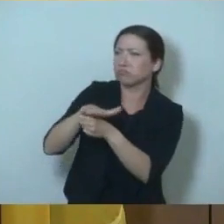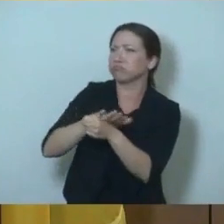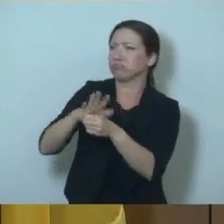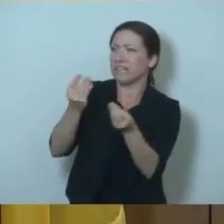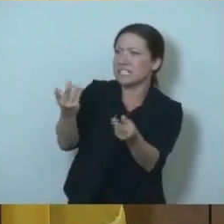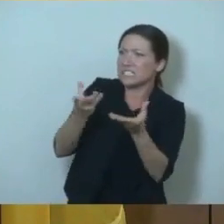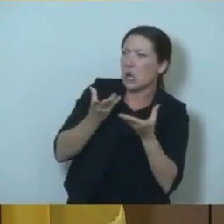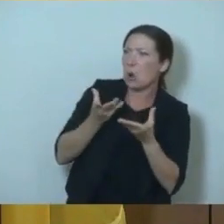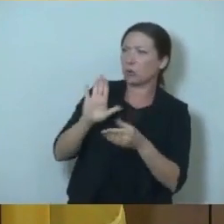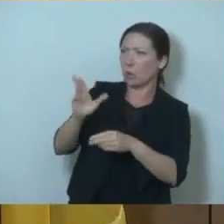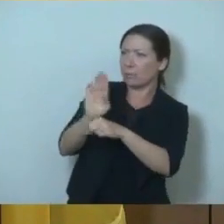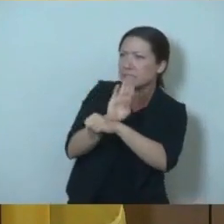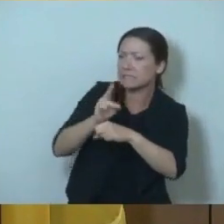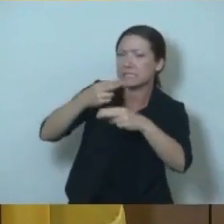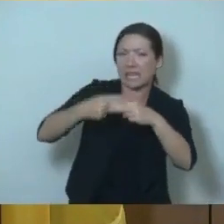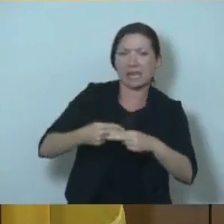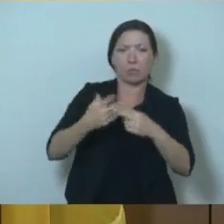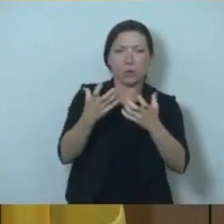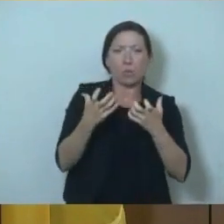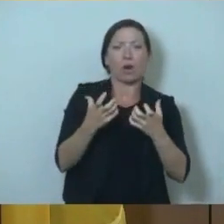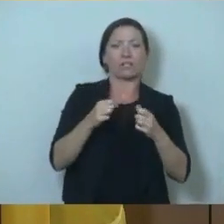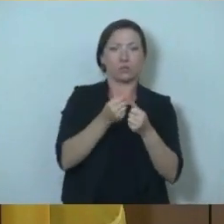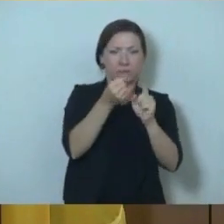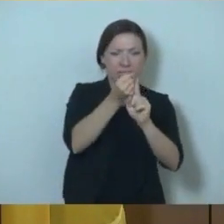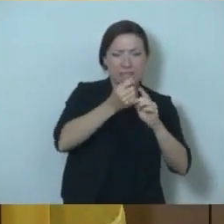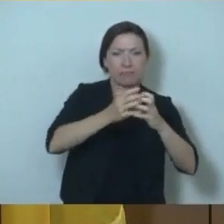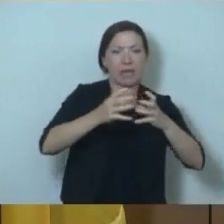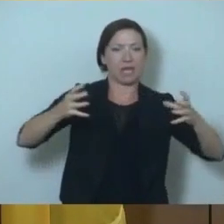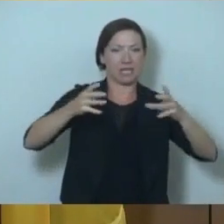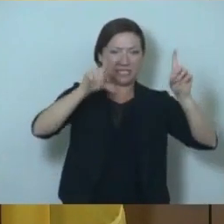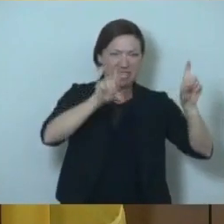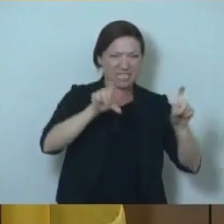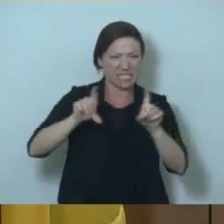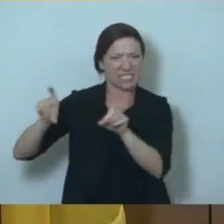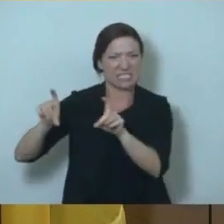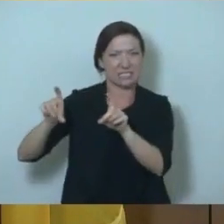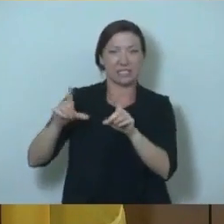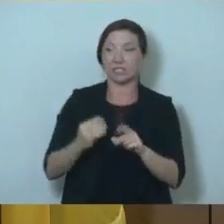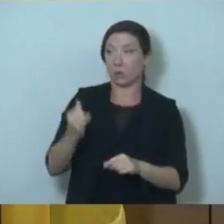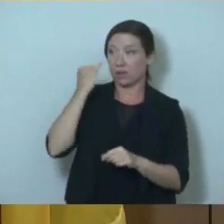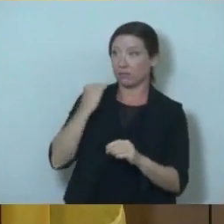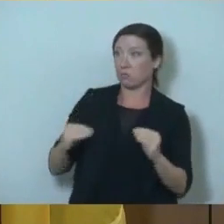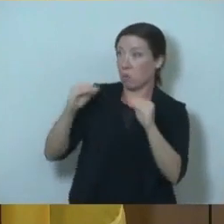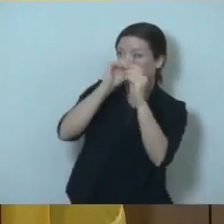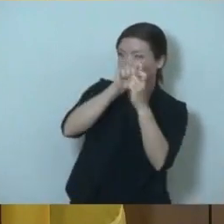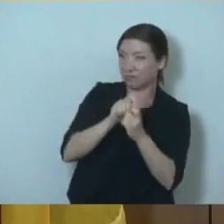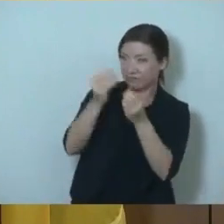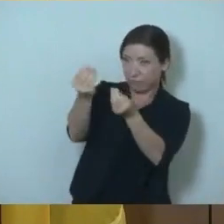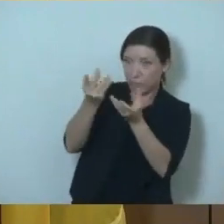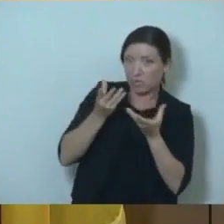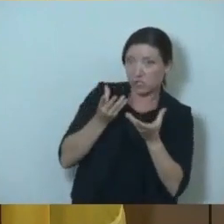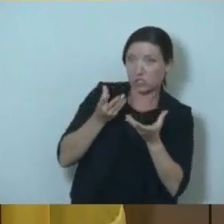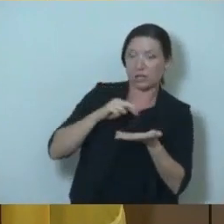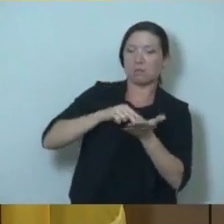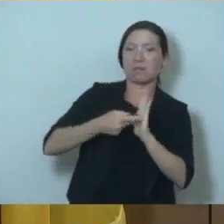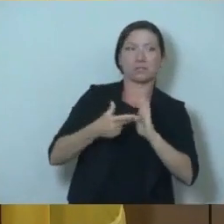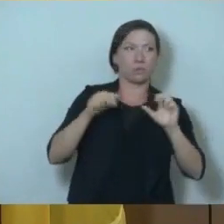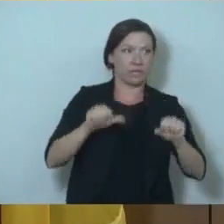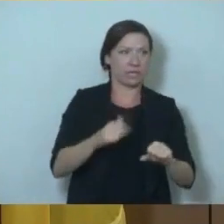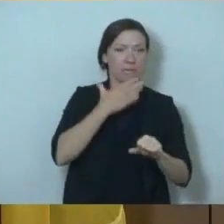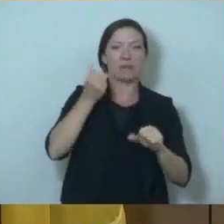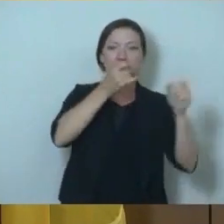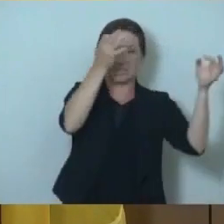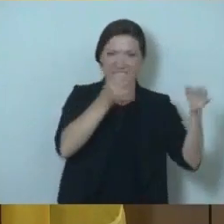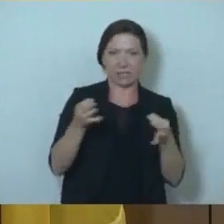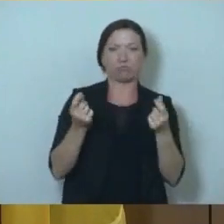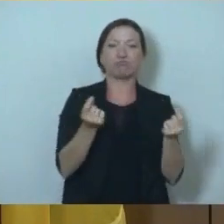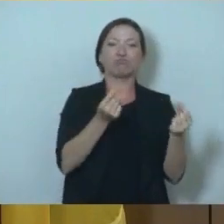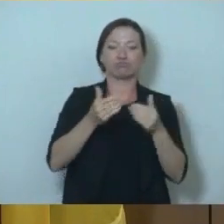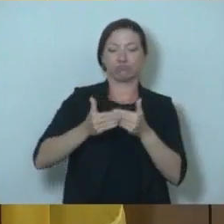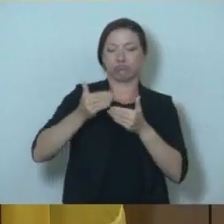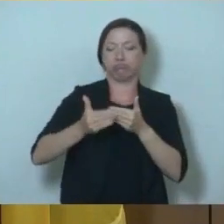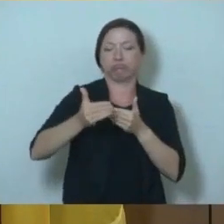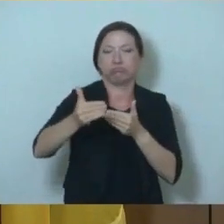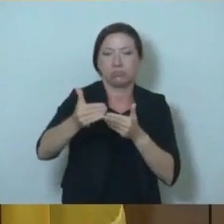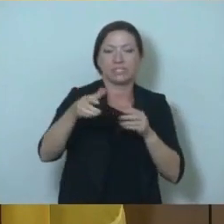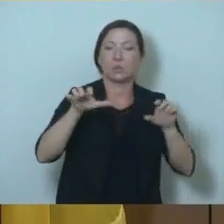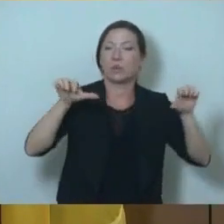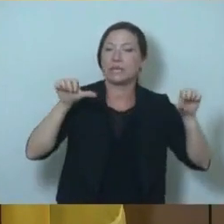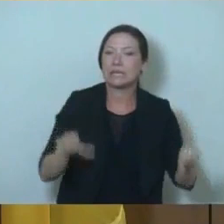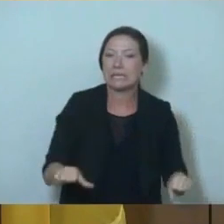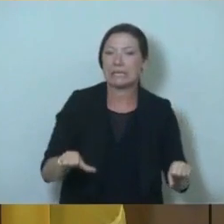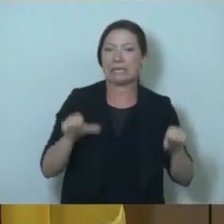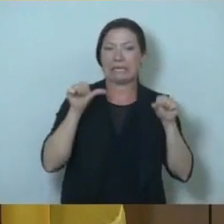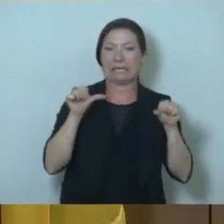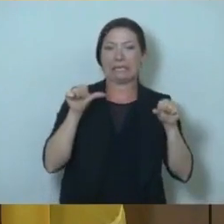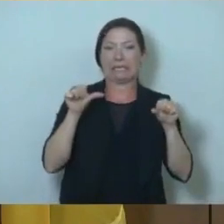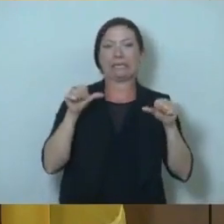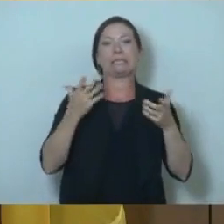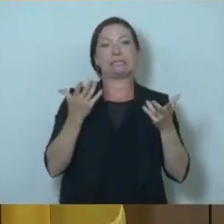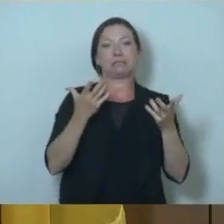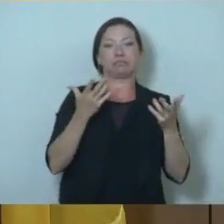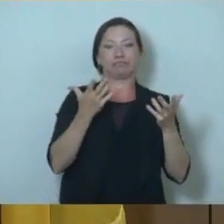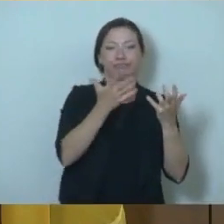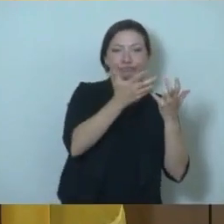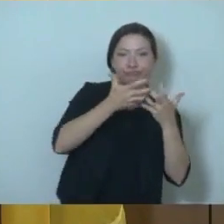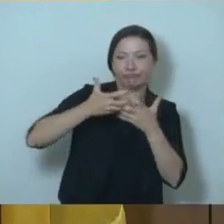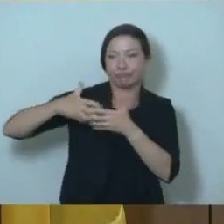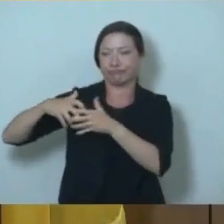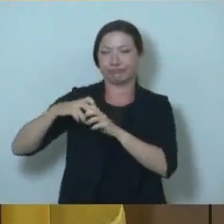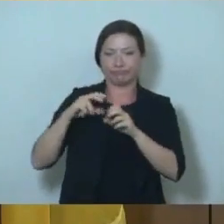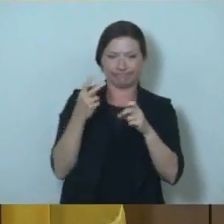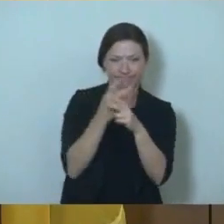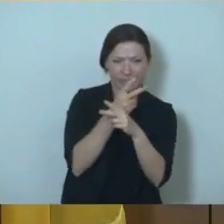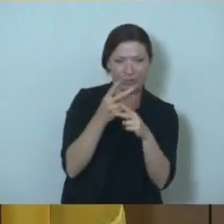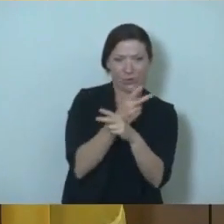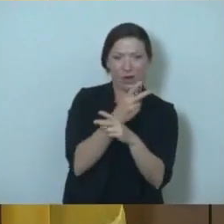MORE BUSINESS NEED TO COME TO THE FOREFRONT AND WANT TO EXPAND THAT AND THE MORE WE KNOW ANDER IN THE PREPARED YOU ARE TO MAKE THE NEXT SET OF DECISION ABOUT HOW WE SAFELY GET BACK TO WHAT